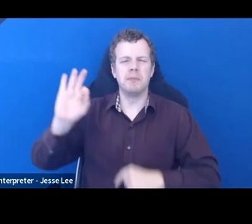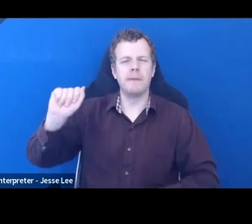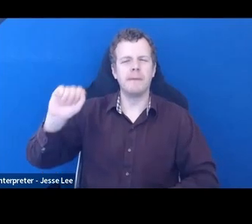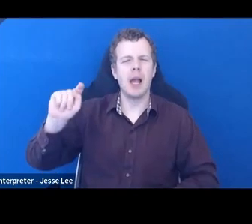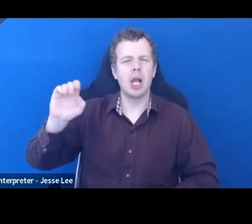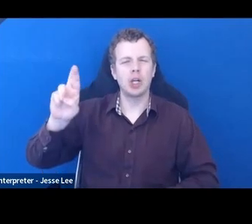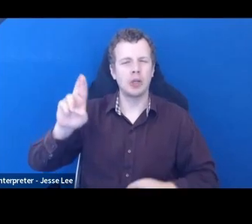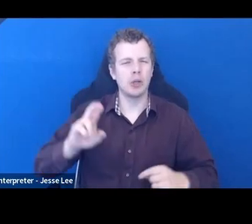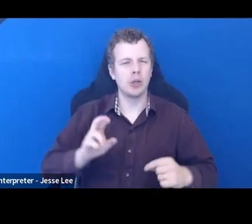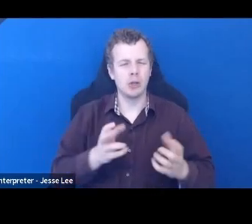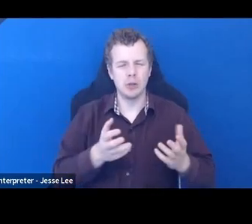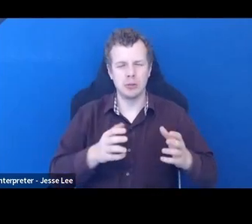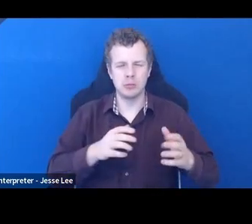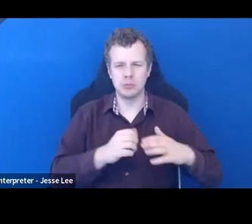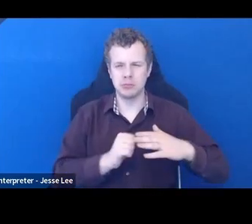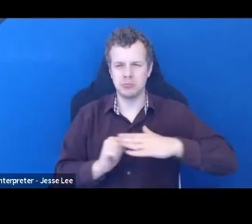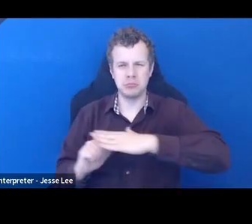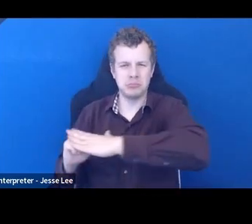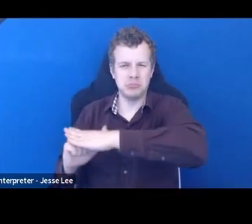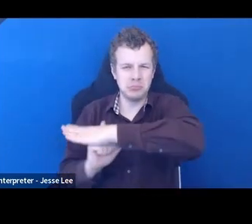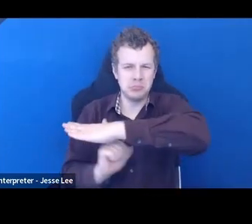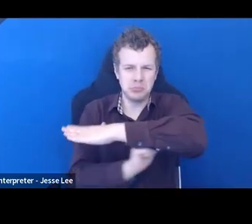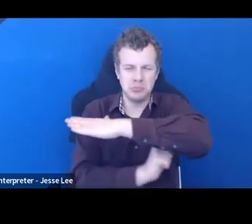of analyzed into four different themes.